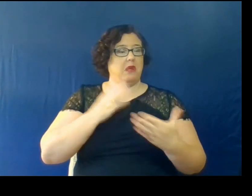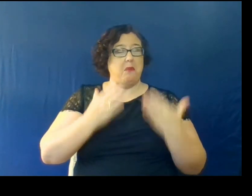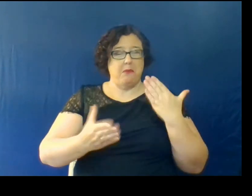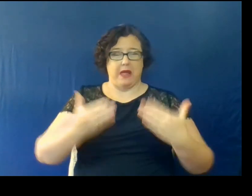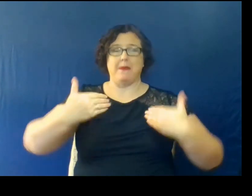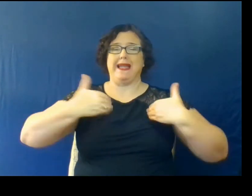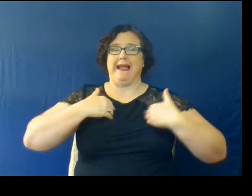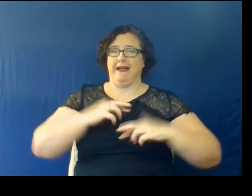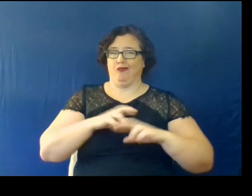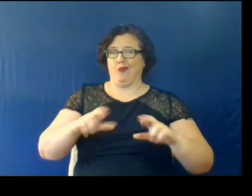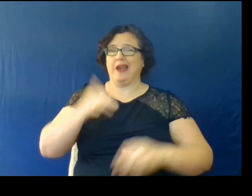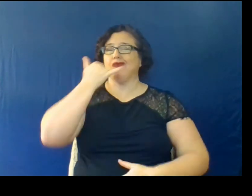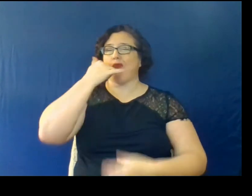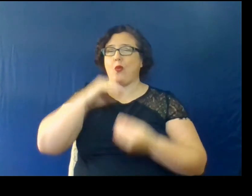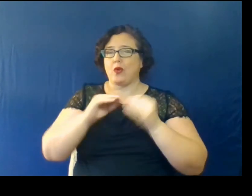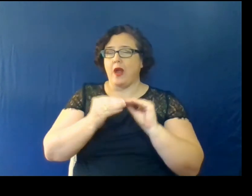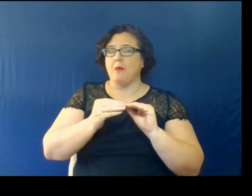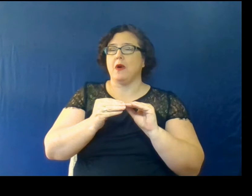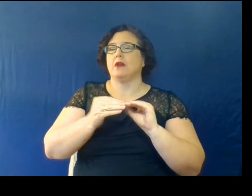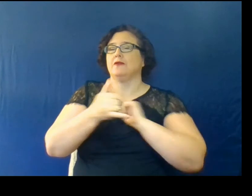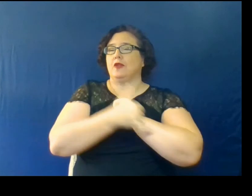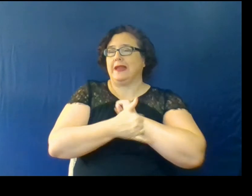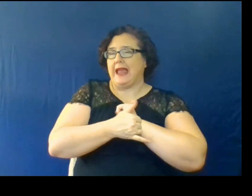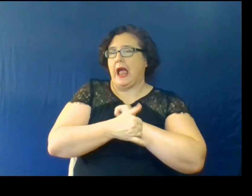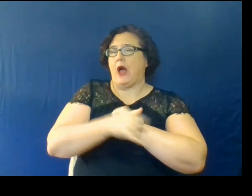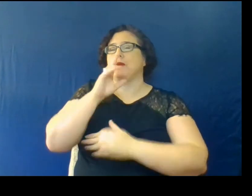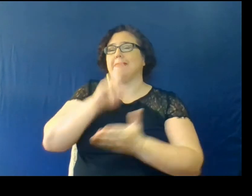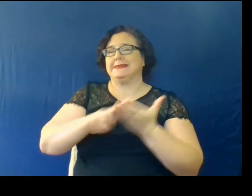for the either the county or the Secretary of State's office if you need to to call.